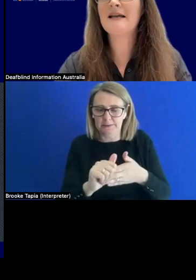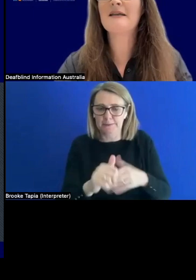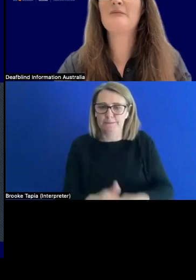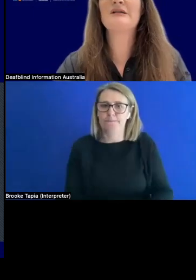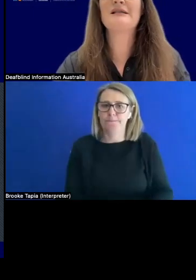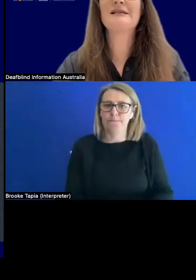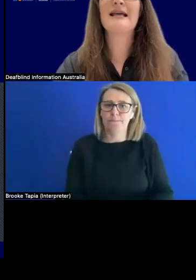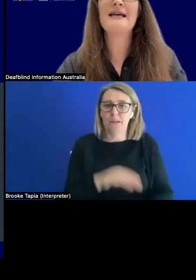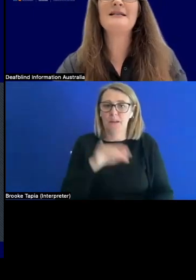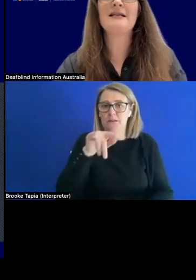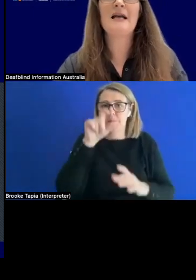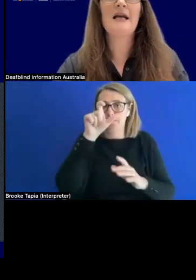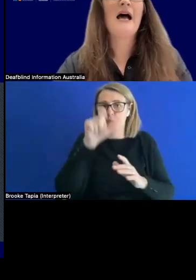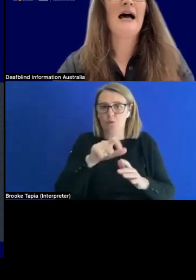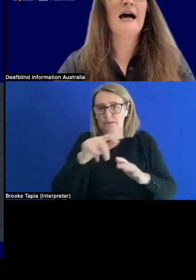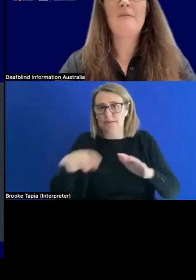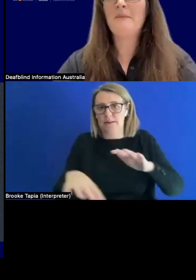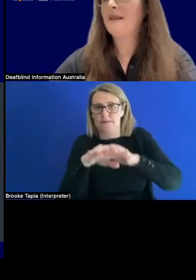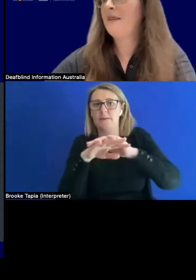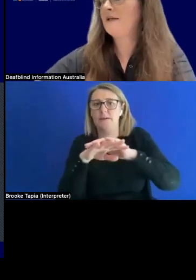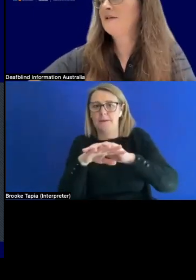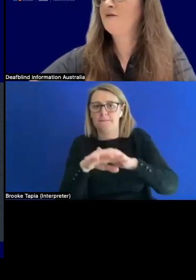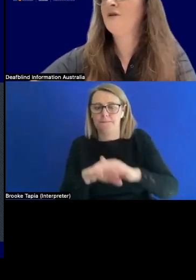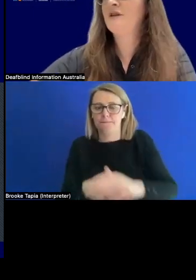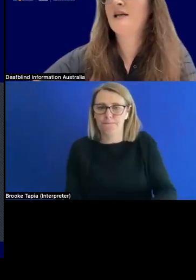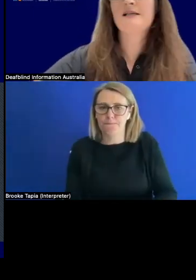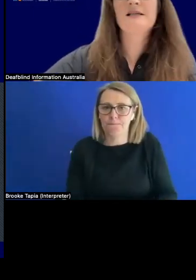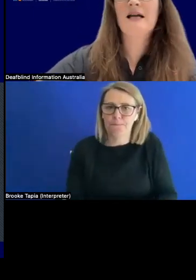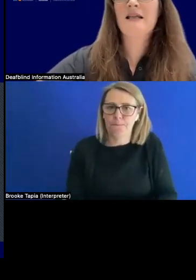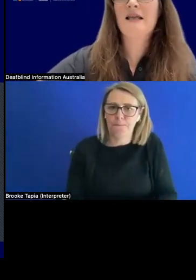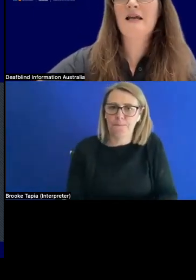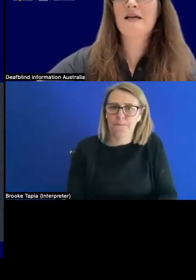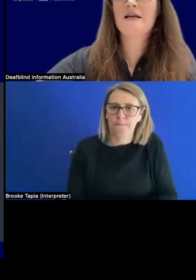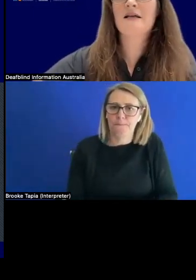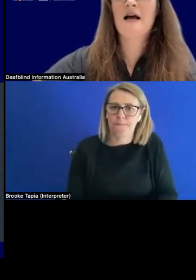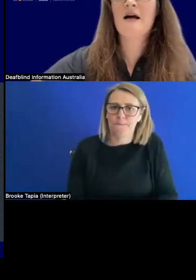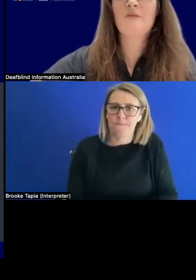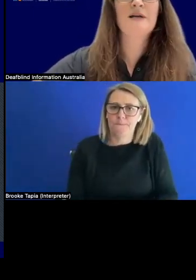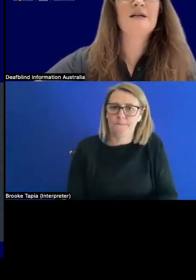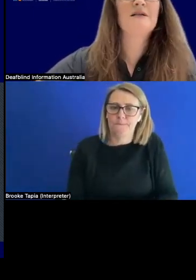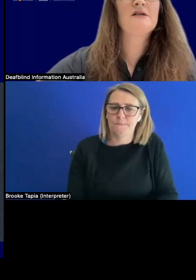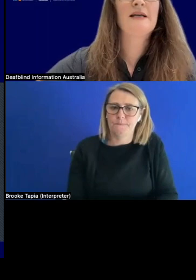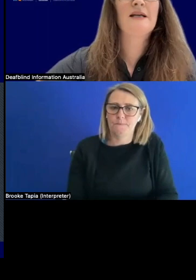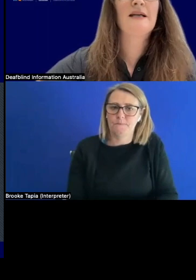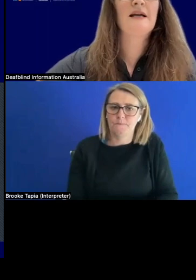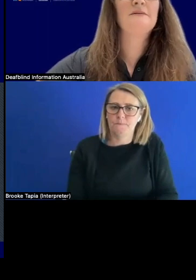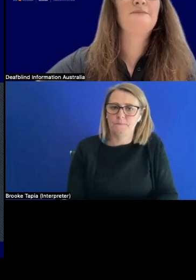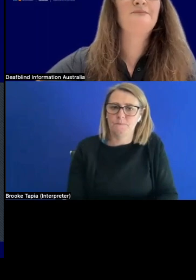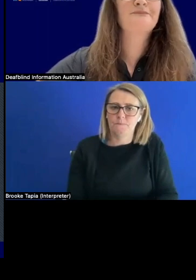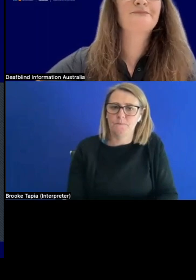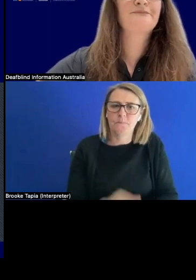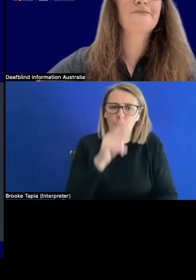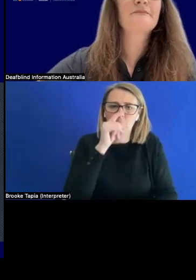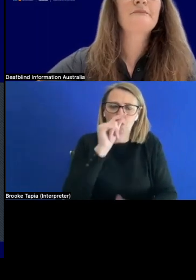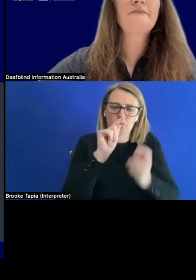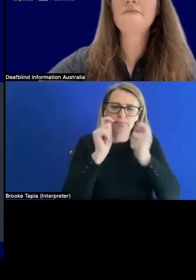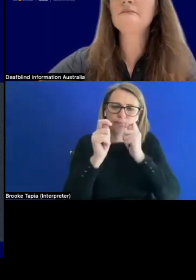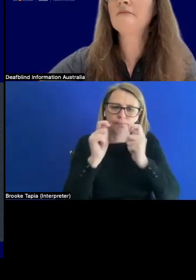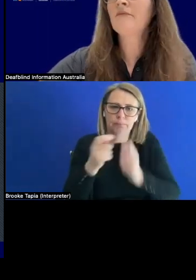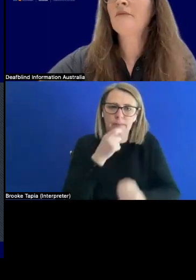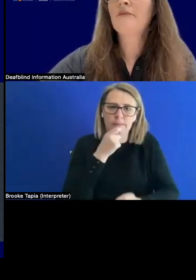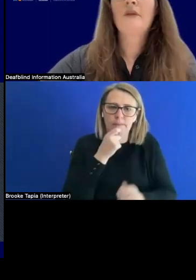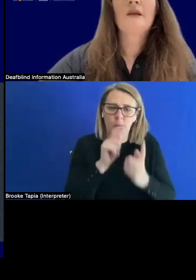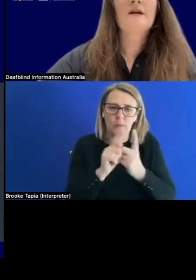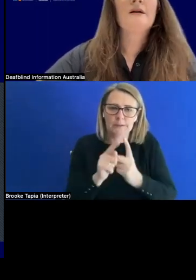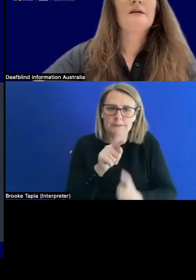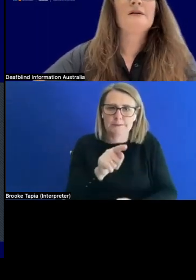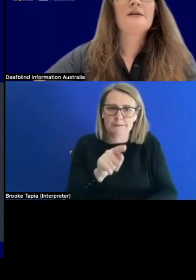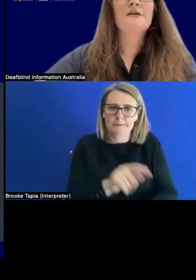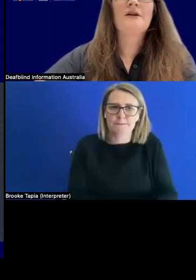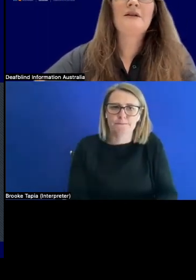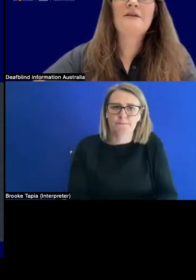the other person’s hand, but there’s a few things, I think, we could tweak here.